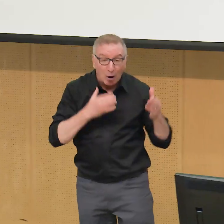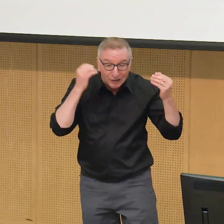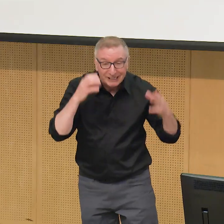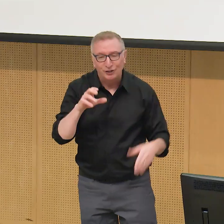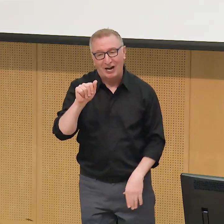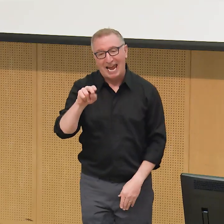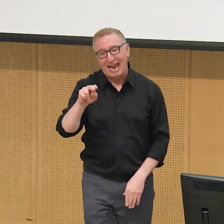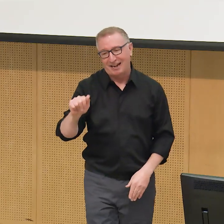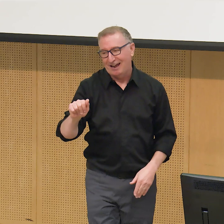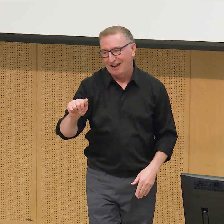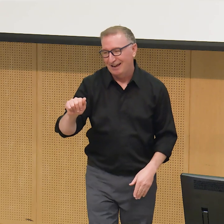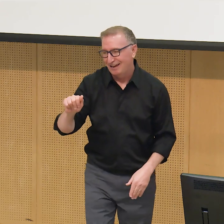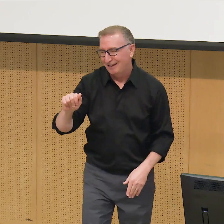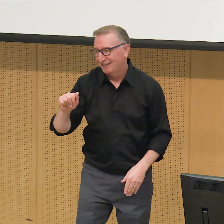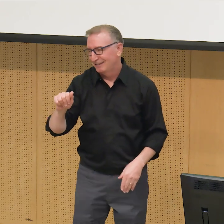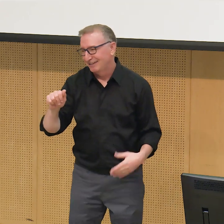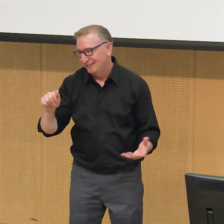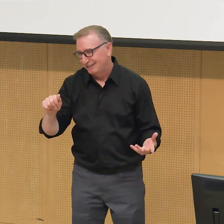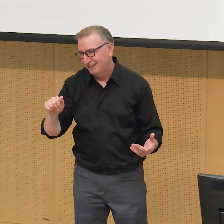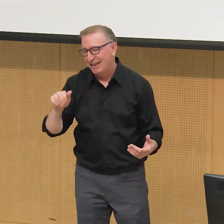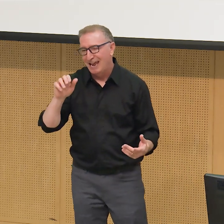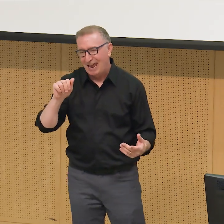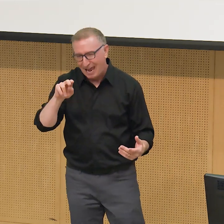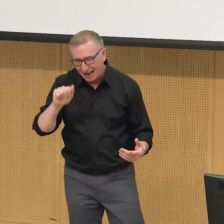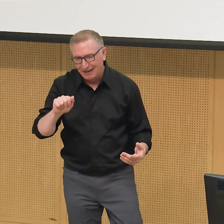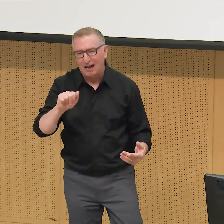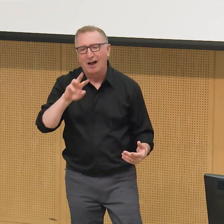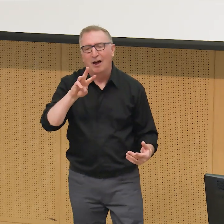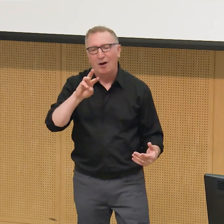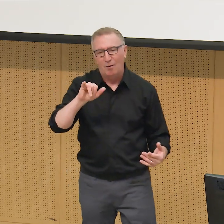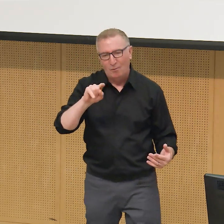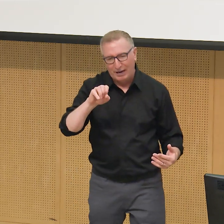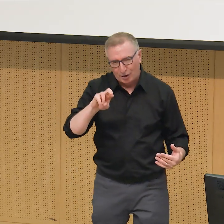The picture that's missing showed our teacher Anna Witter-Merithew...